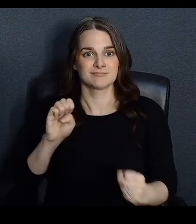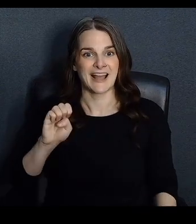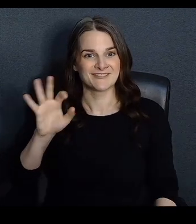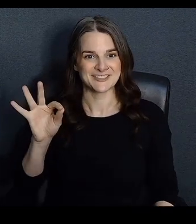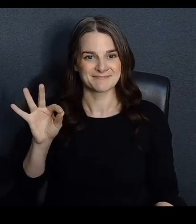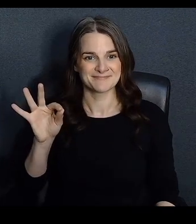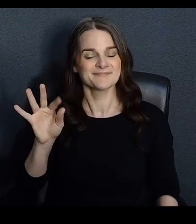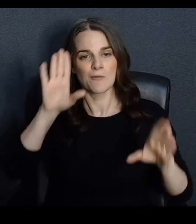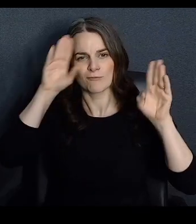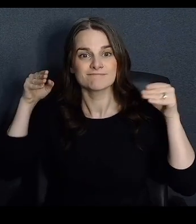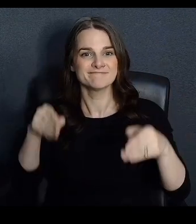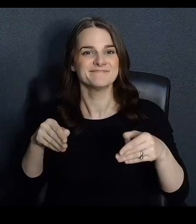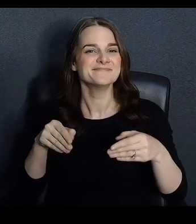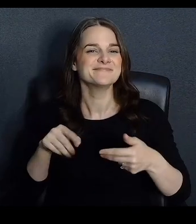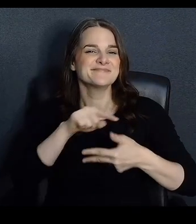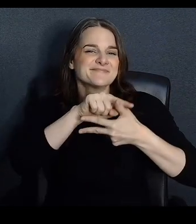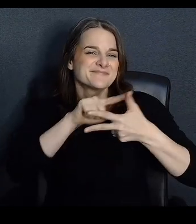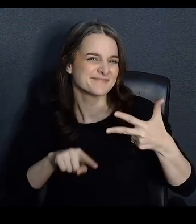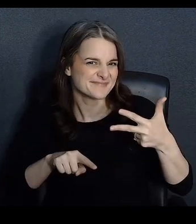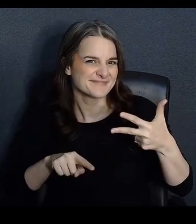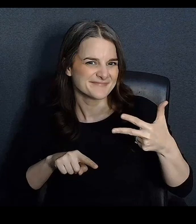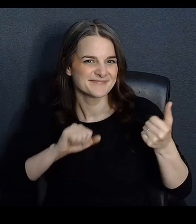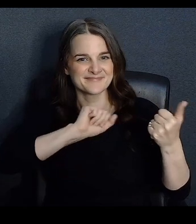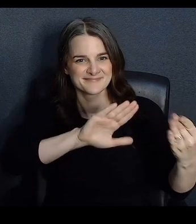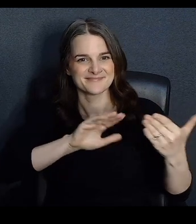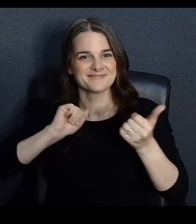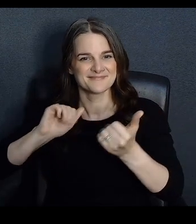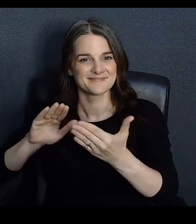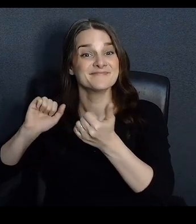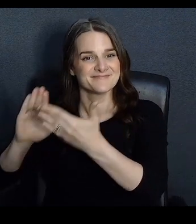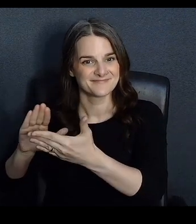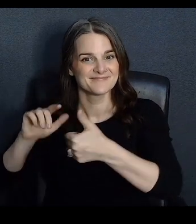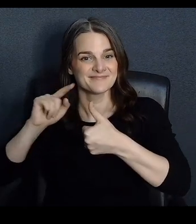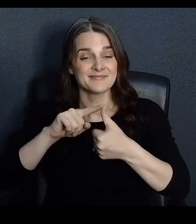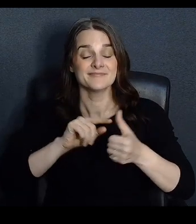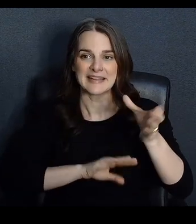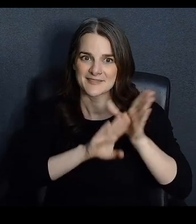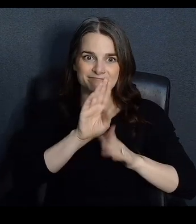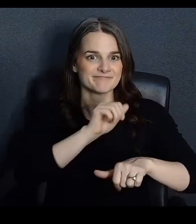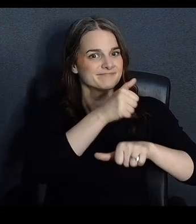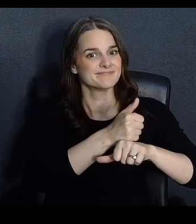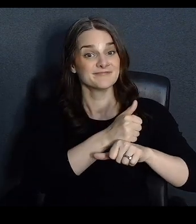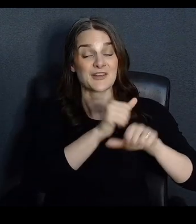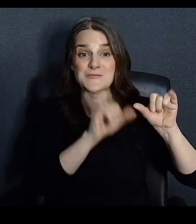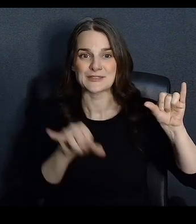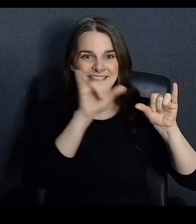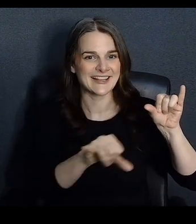So we're going to focus on three areas of strategy today. And those are building routines, breaking tasks